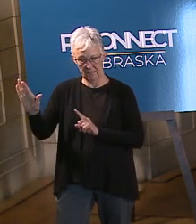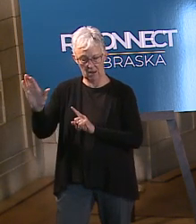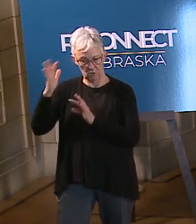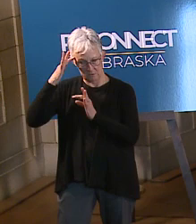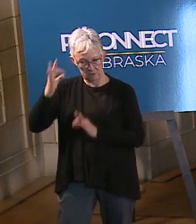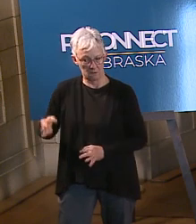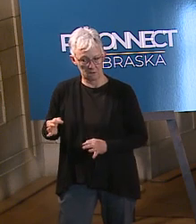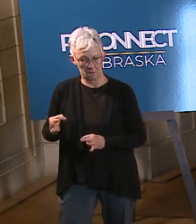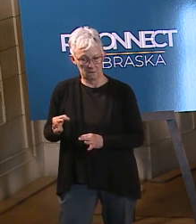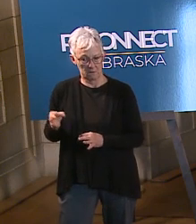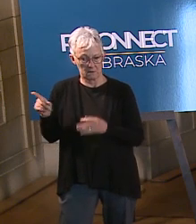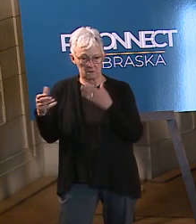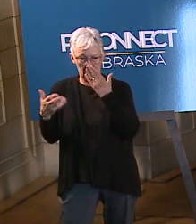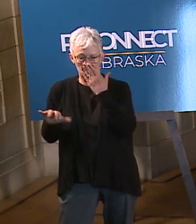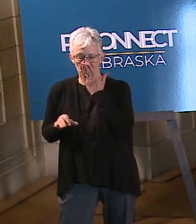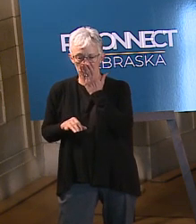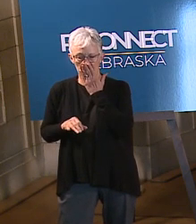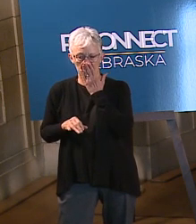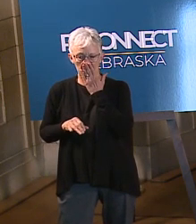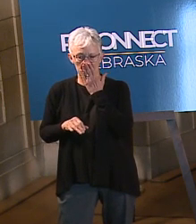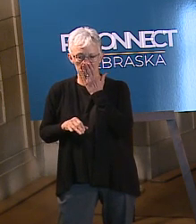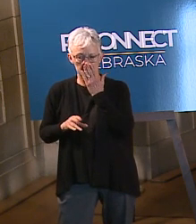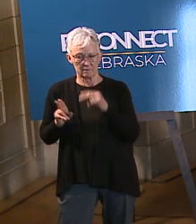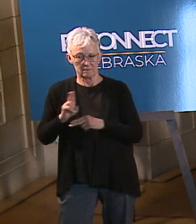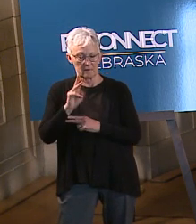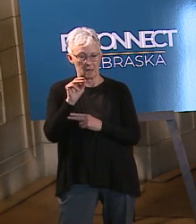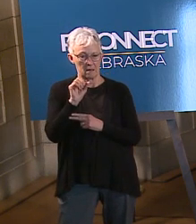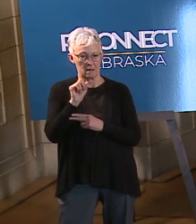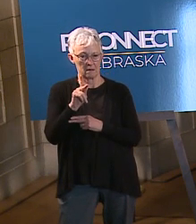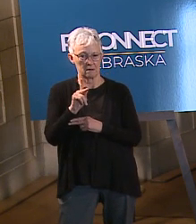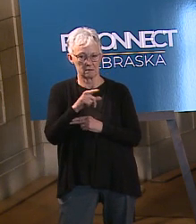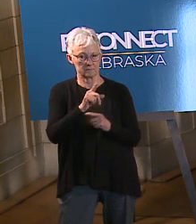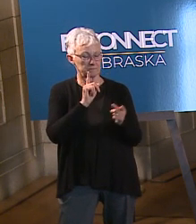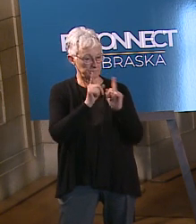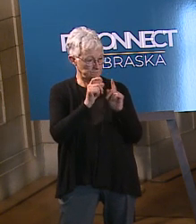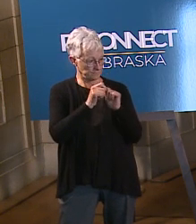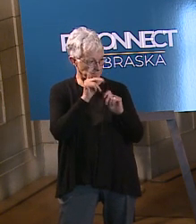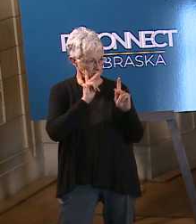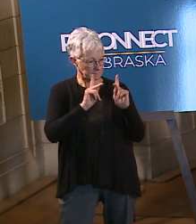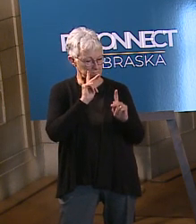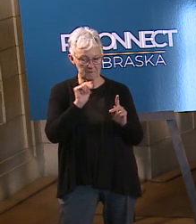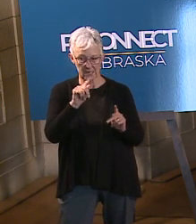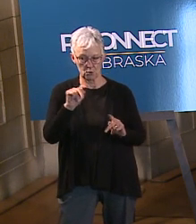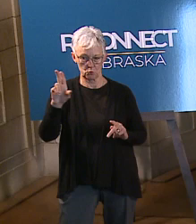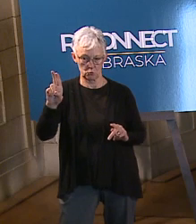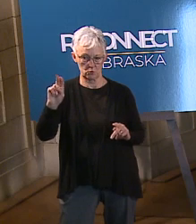WITH REGARD TO PEOPLE WHO HAVE NOT BEEN AFFECTED, IT WILL BE A PERSONAL CHOICE IF THEY